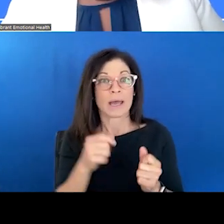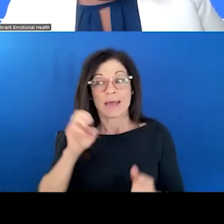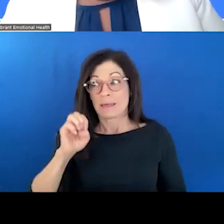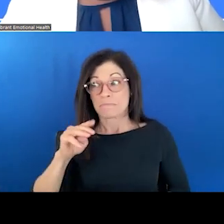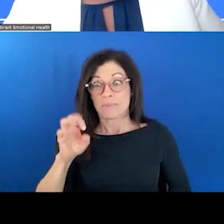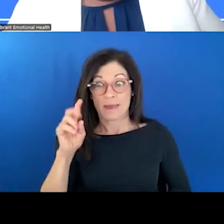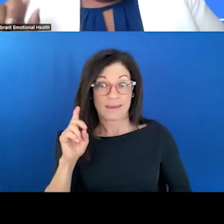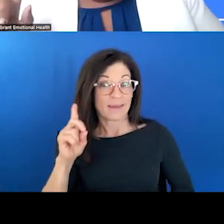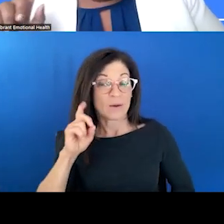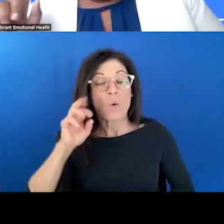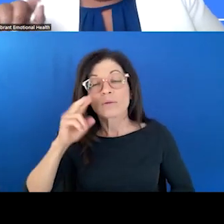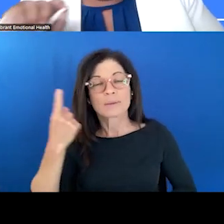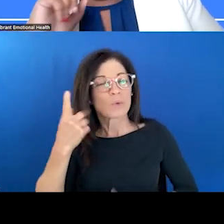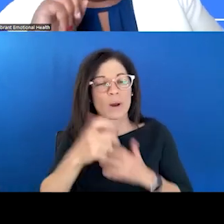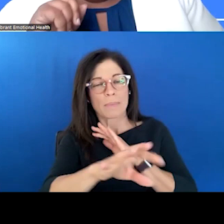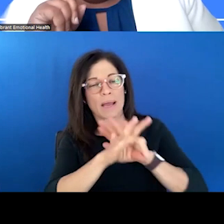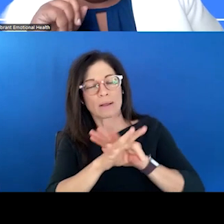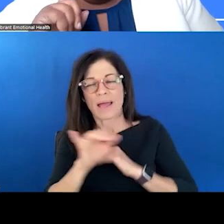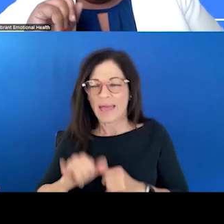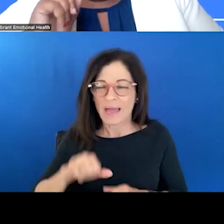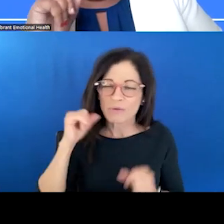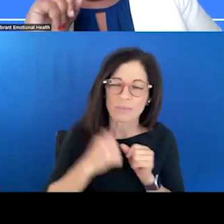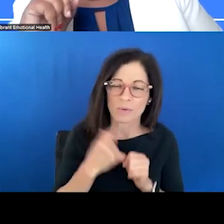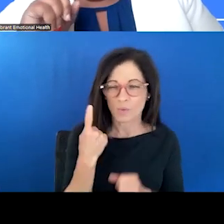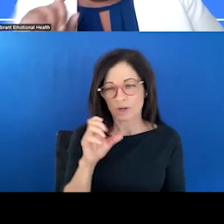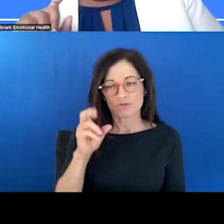YOU WANT TO PICK OUT LIKE A CRISIS JAM QUESTION THAT YOU WANT TO